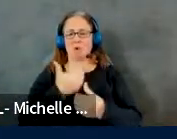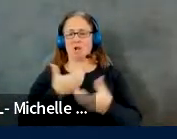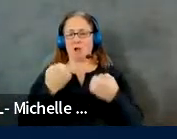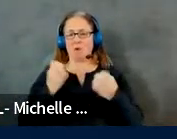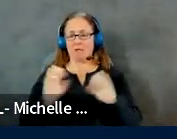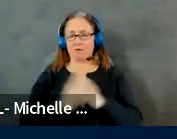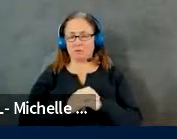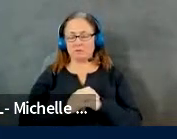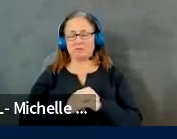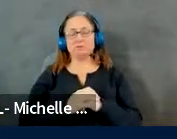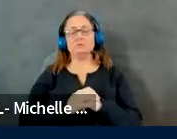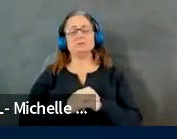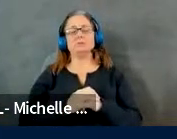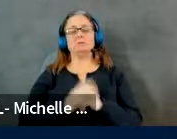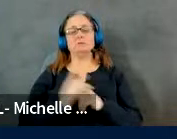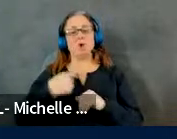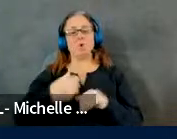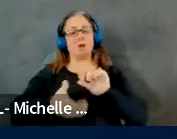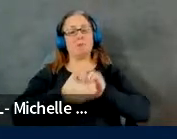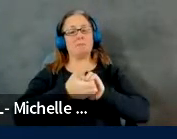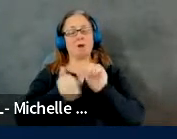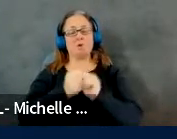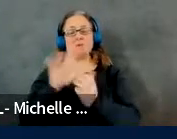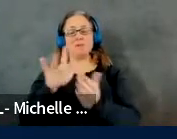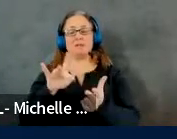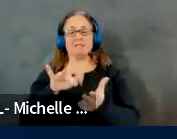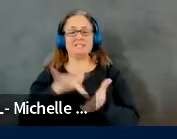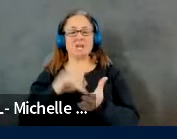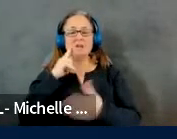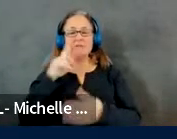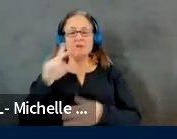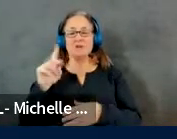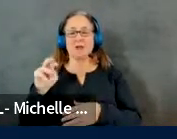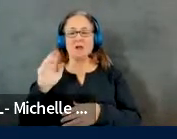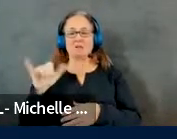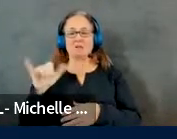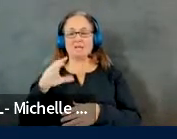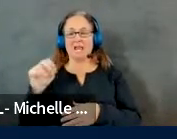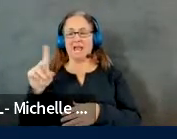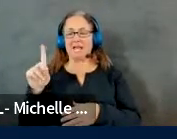And so we have partnered with the Center for Democrat I ask and technology or CDT and the